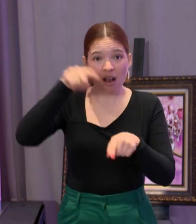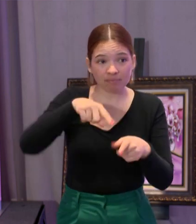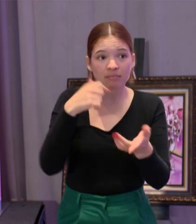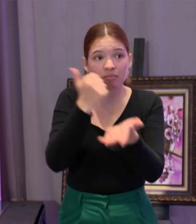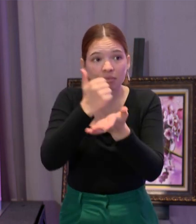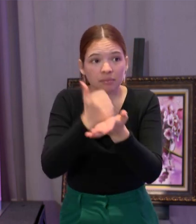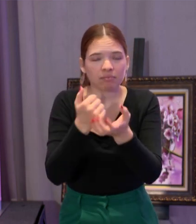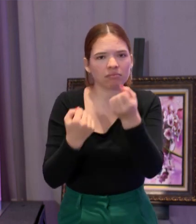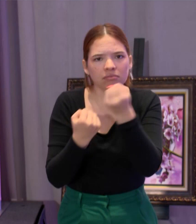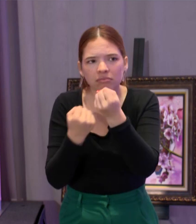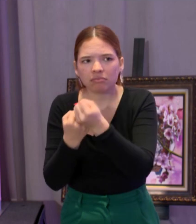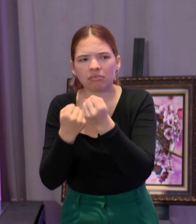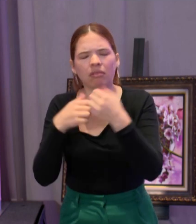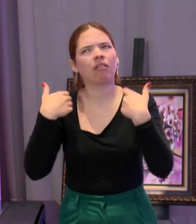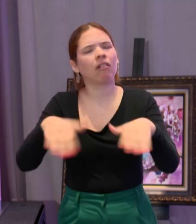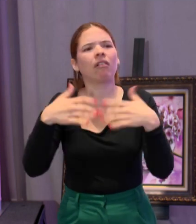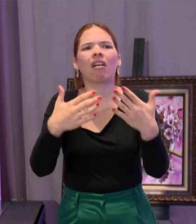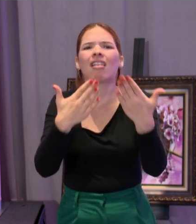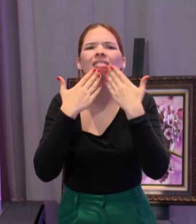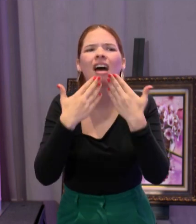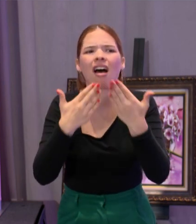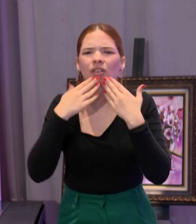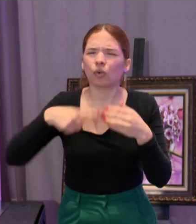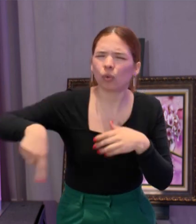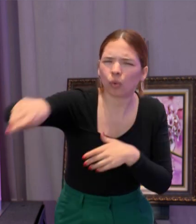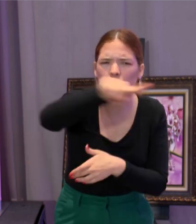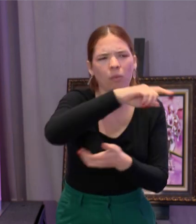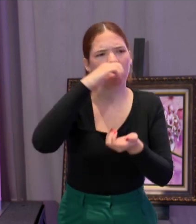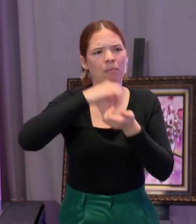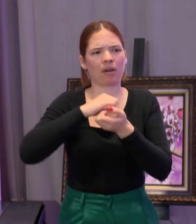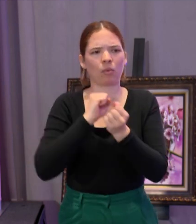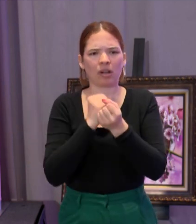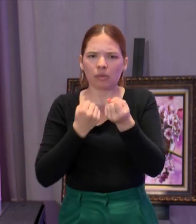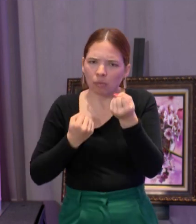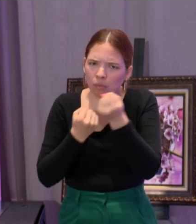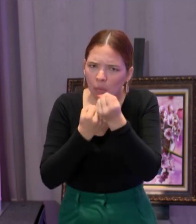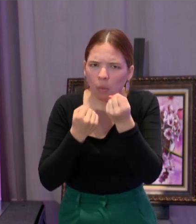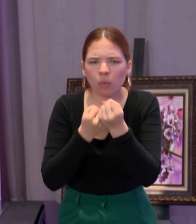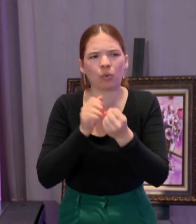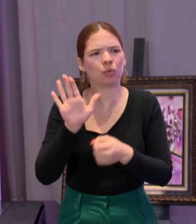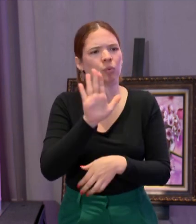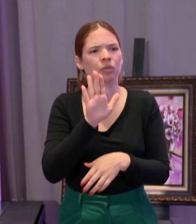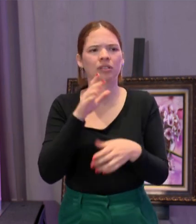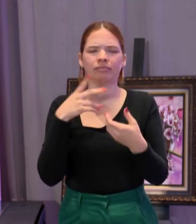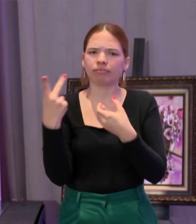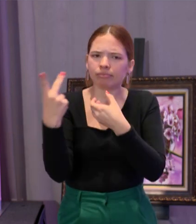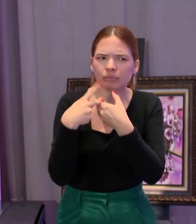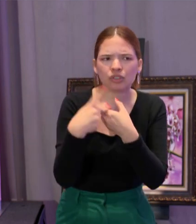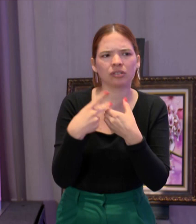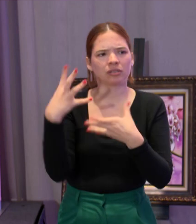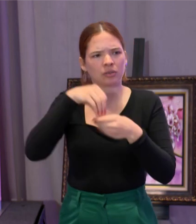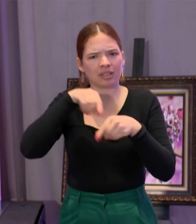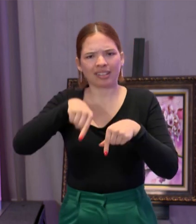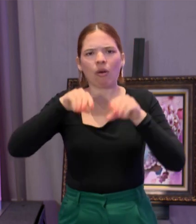THANK YOU TO ALL OF OUR PARTNERS, SPONSORS AND SUPPORTERS AND PARTICIPATING ORGANIZATIONS. WE ARE MOST GRATEFUL.